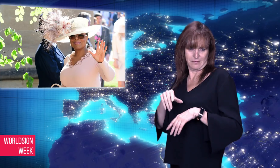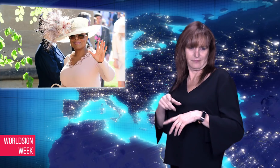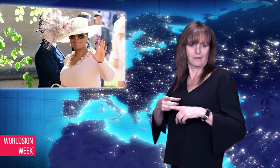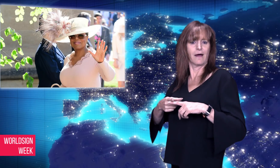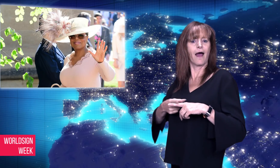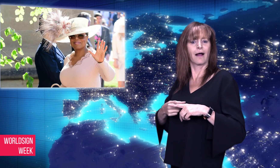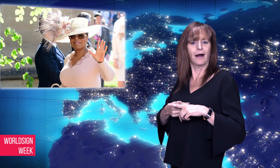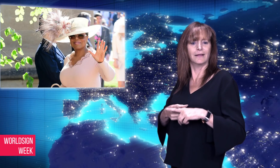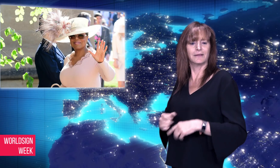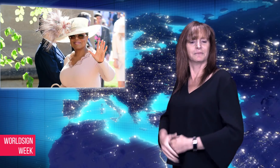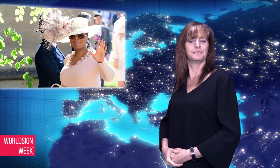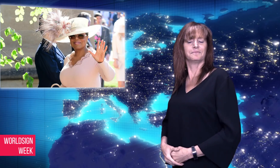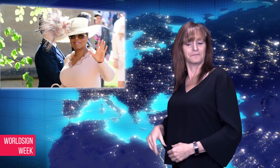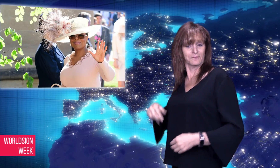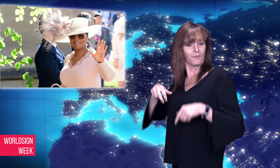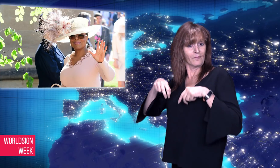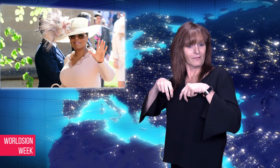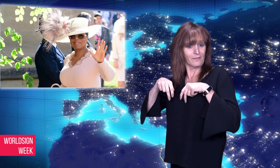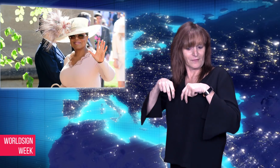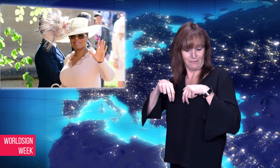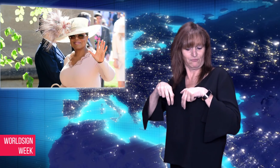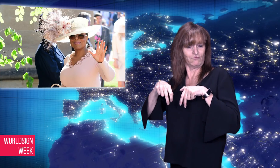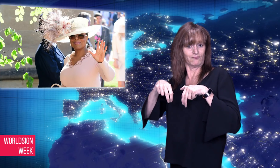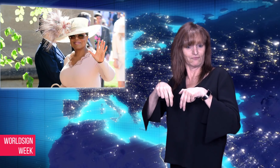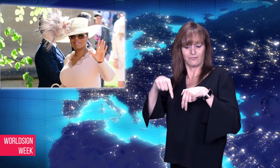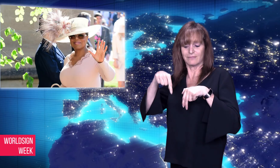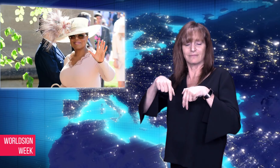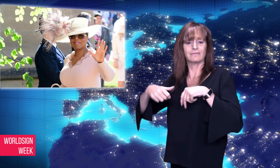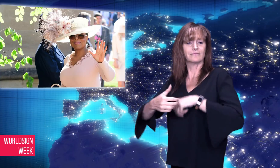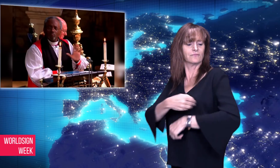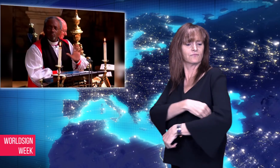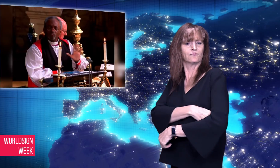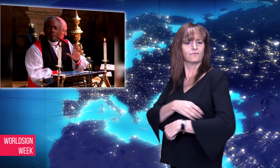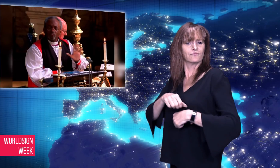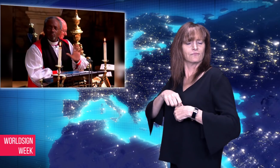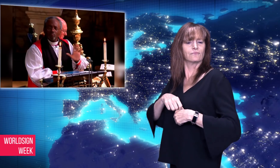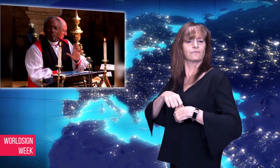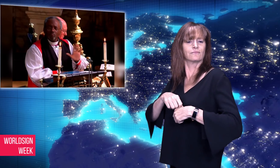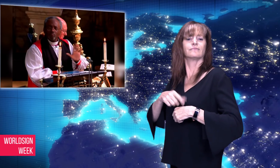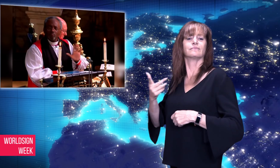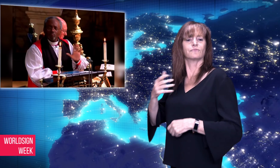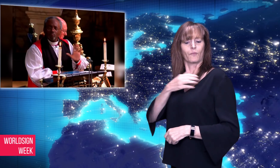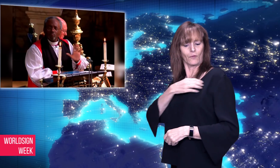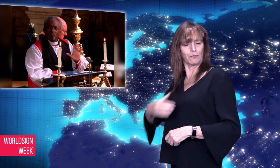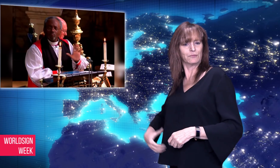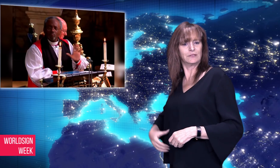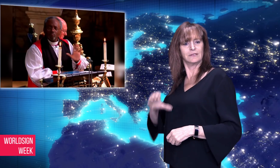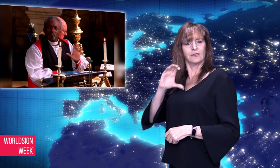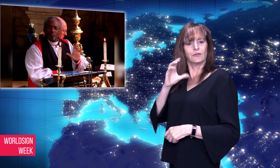Charles, Harry’s father, to walk the